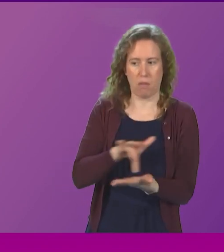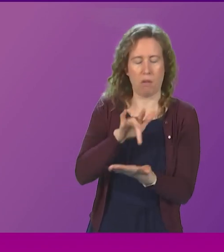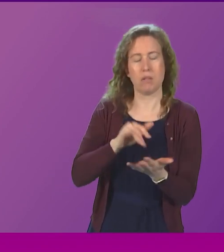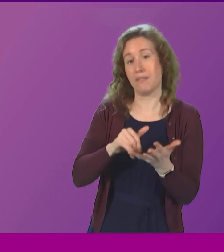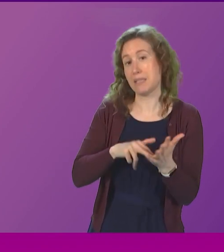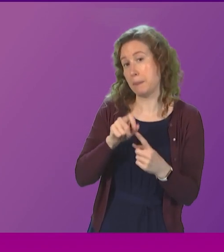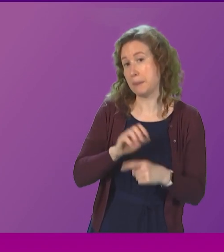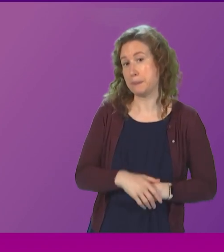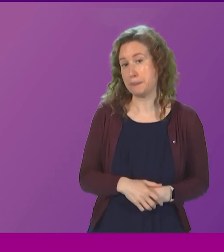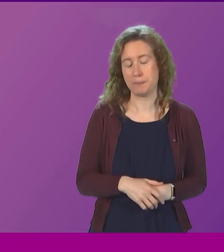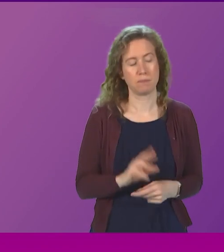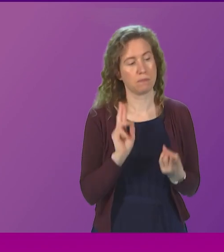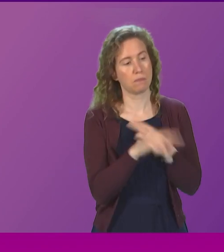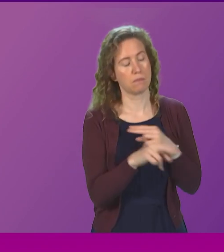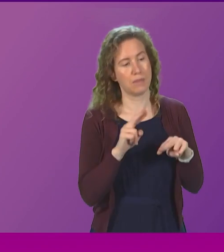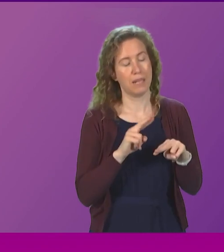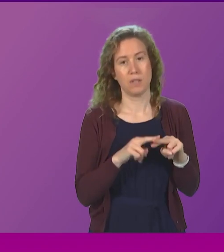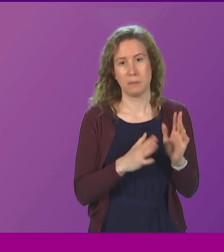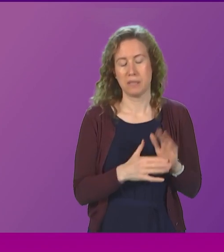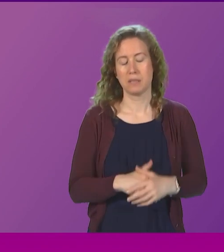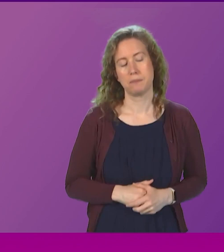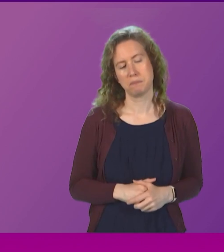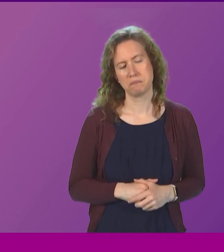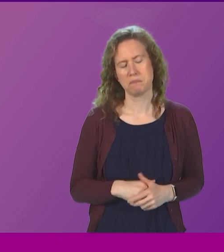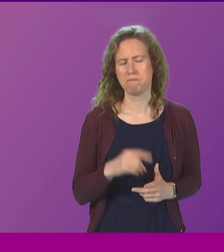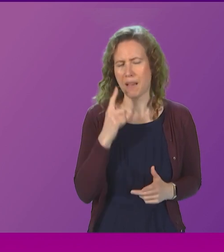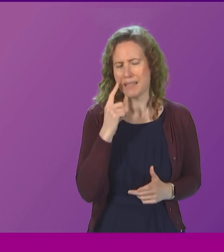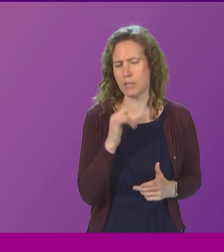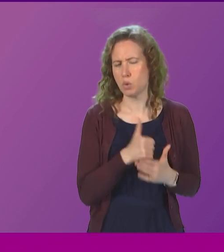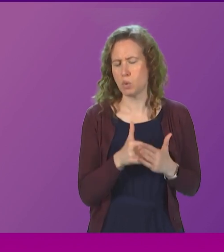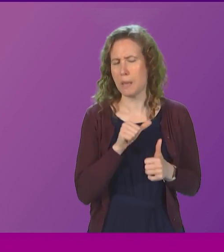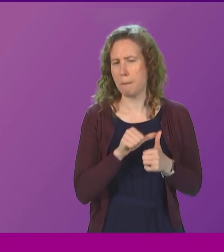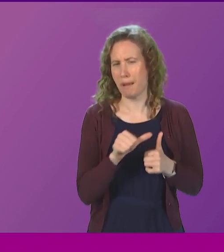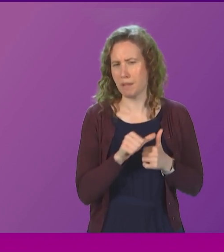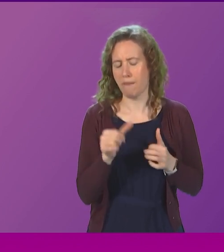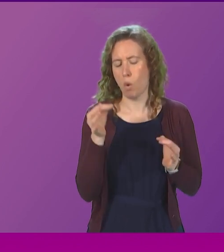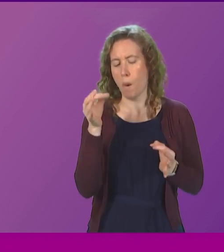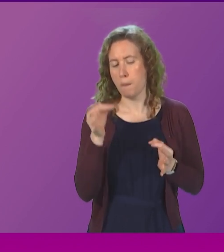I tend to think it best for politicians to leave such verdicts to the people of Scotland.